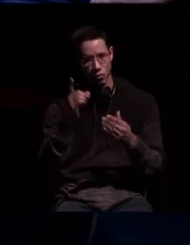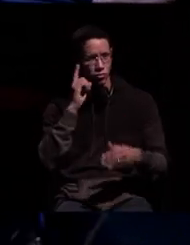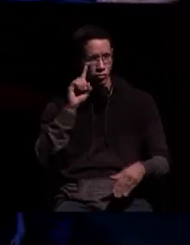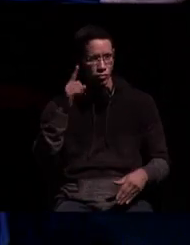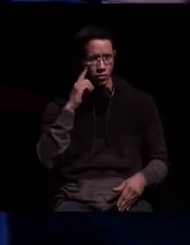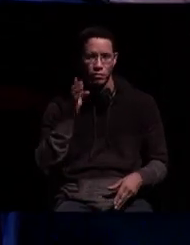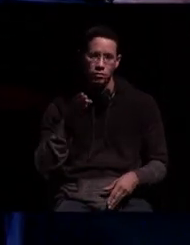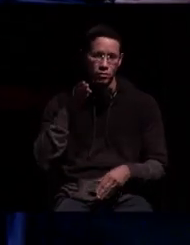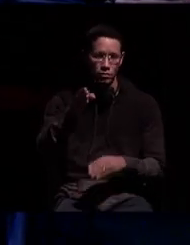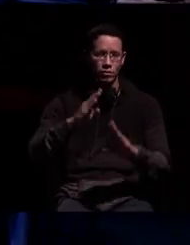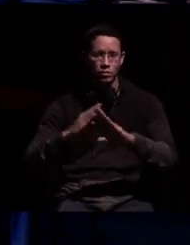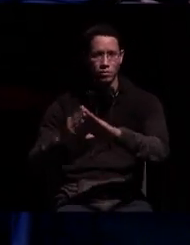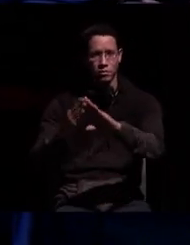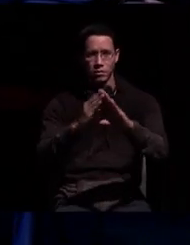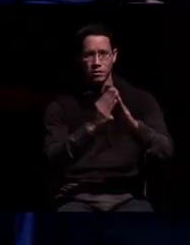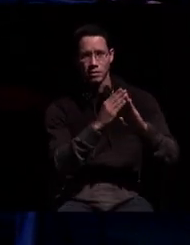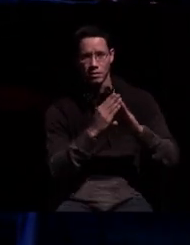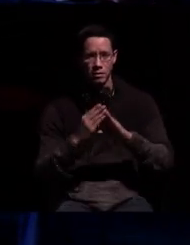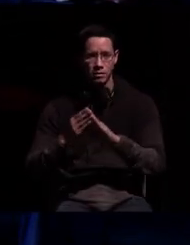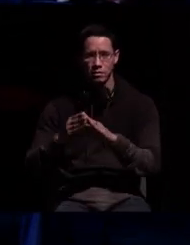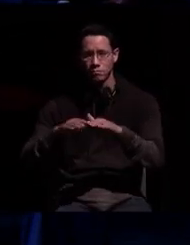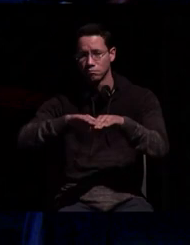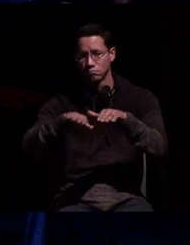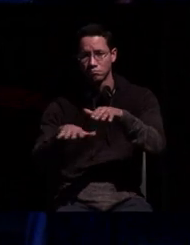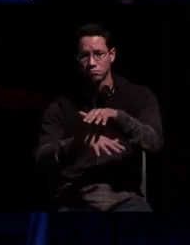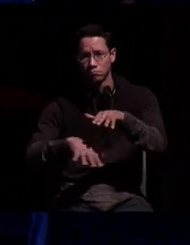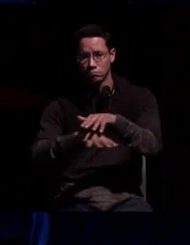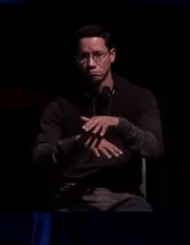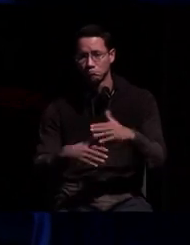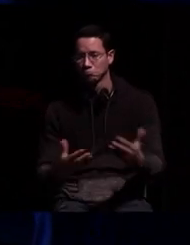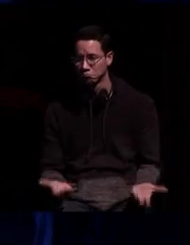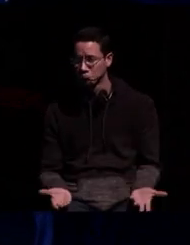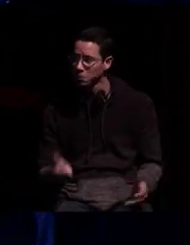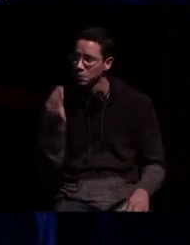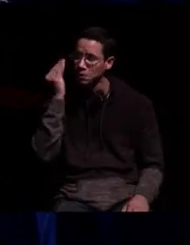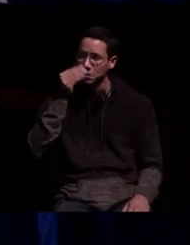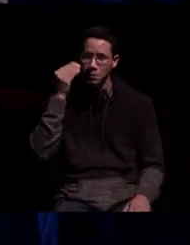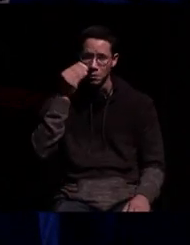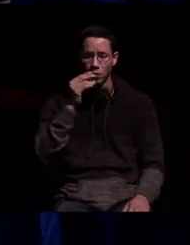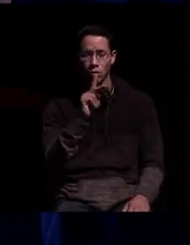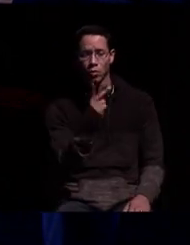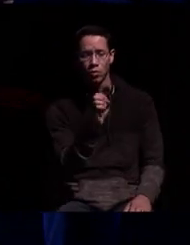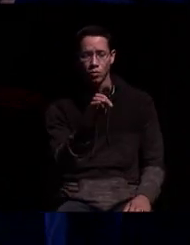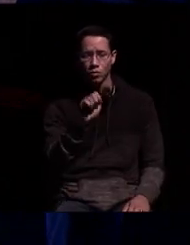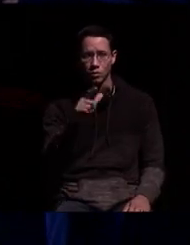a really poor community, ok? So this hotel was offering